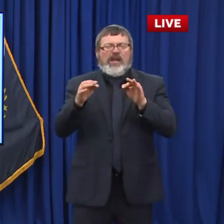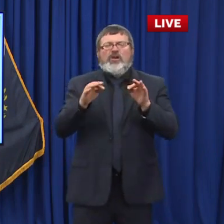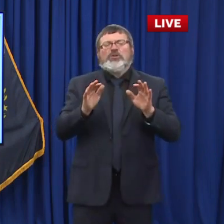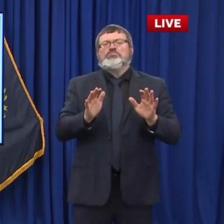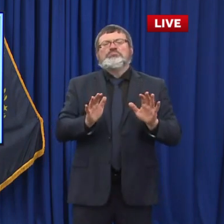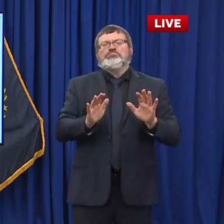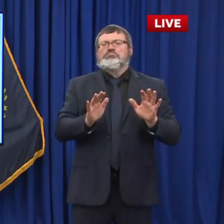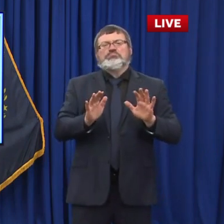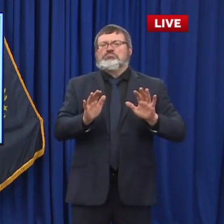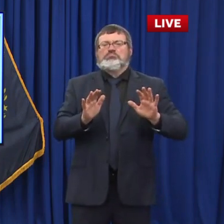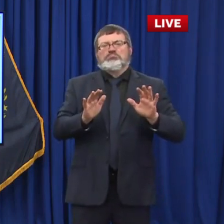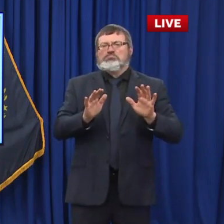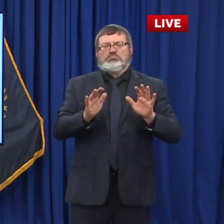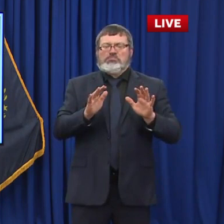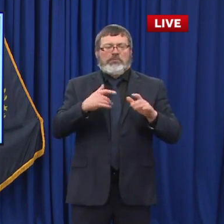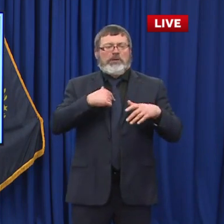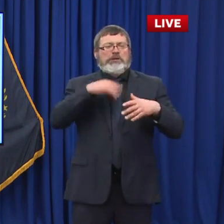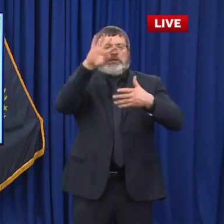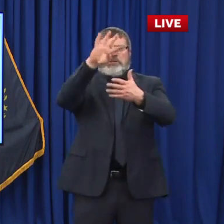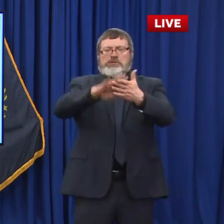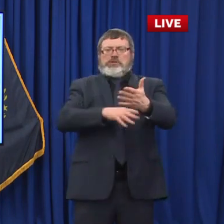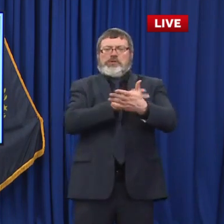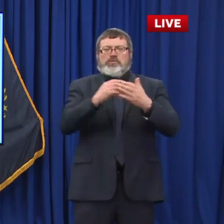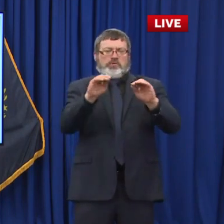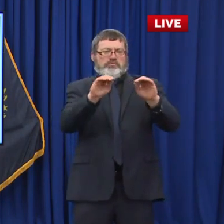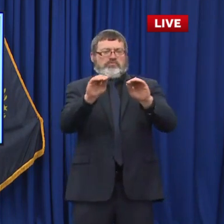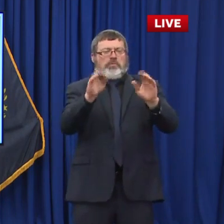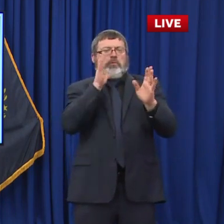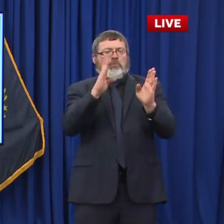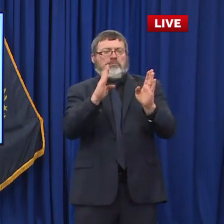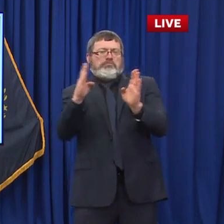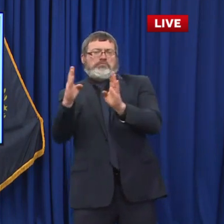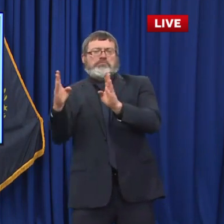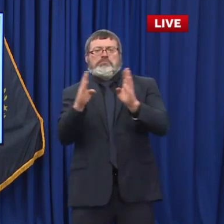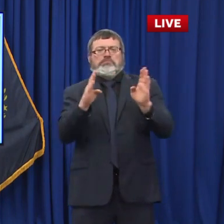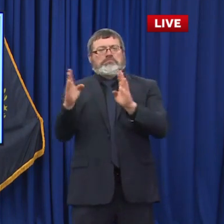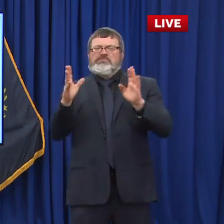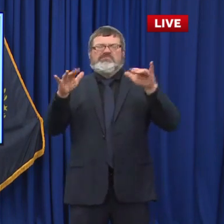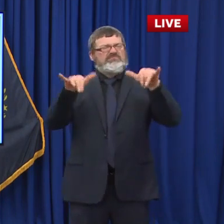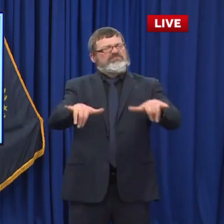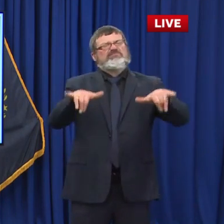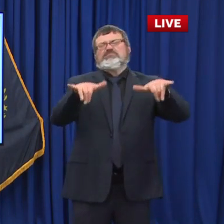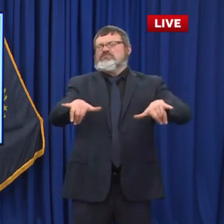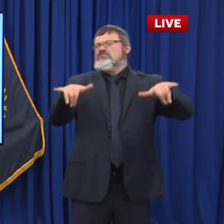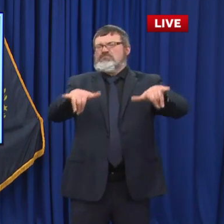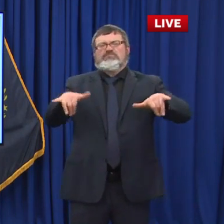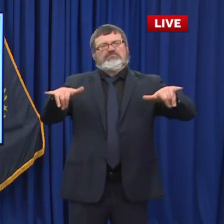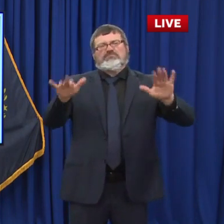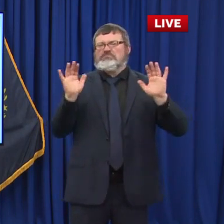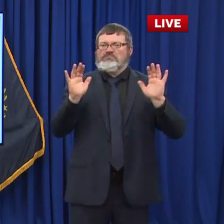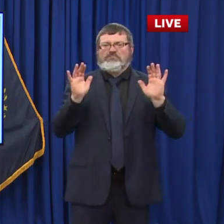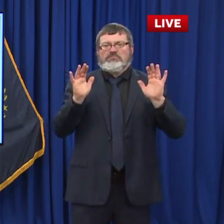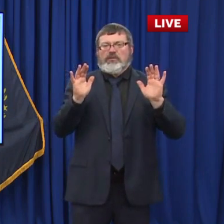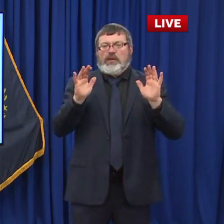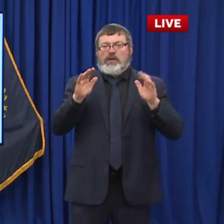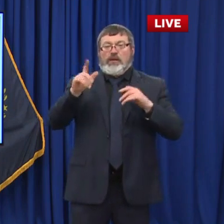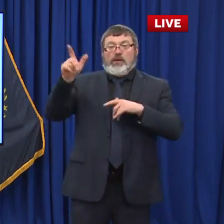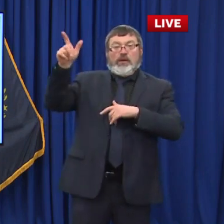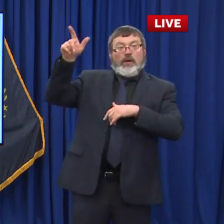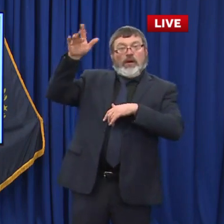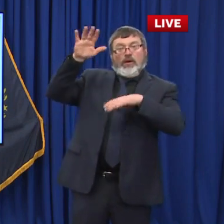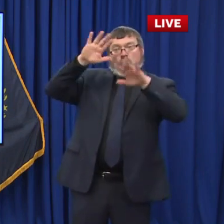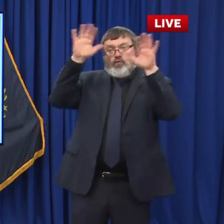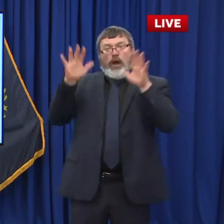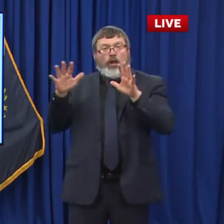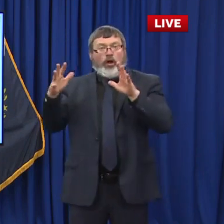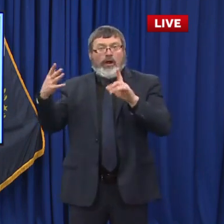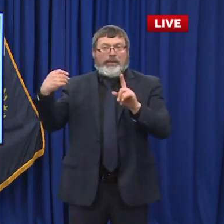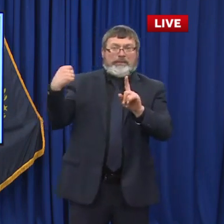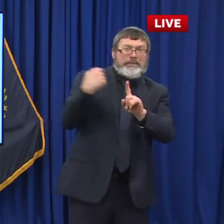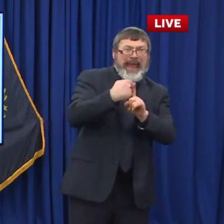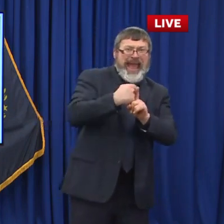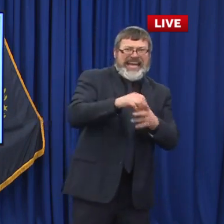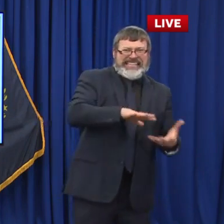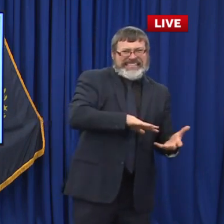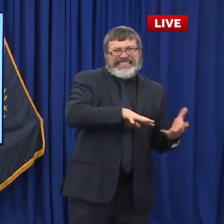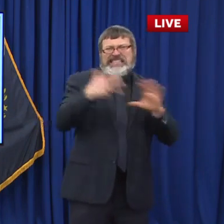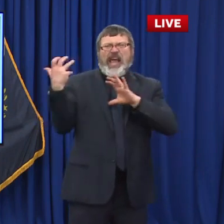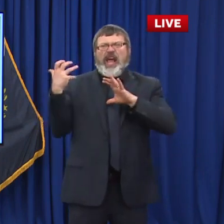HATS OFF TO THE TEAM AT PUBLIC HEALTH THAT MADE SURE WITH THE STORM COMING MADE ALTERATIONS TO THE VACCINE DELIVERY AND MADE SURE WE KEPT UP TO SPEED AND ON SCHEDULE.